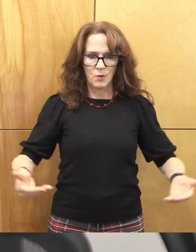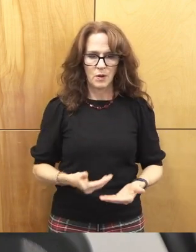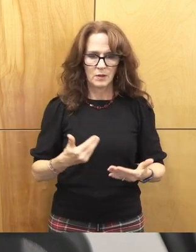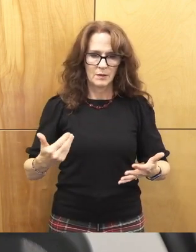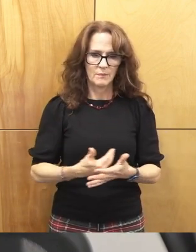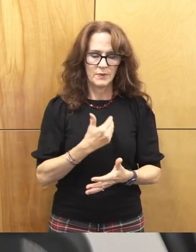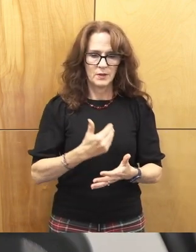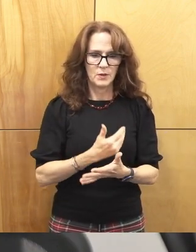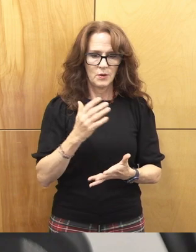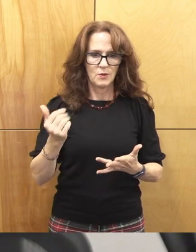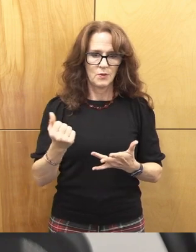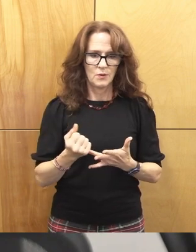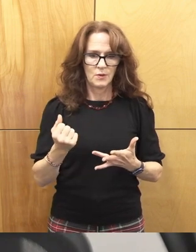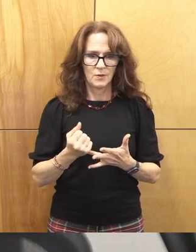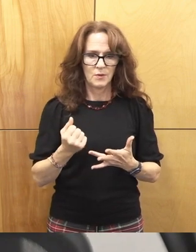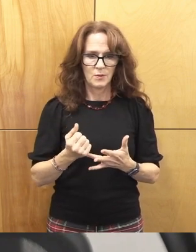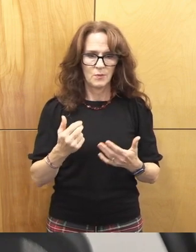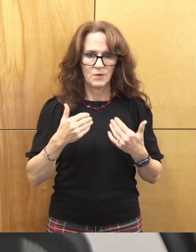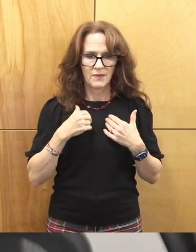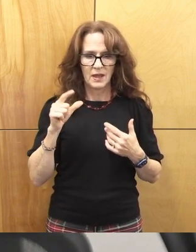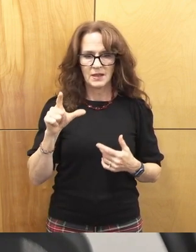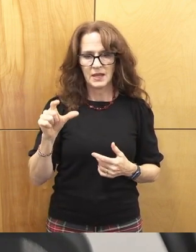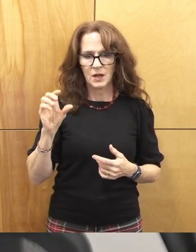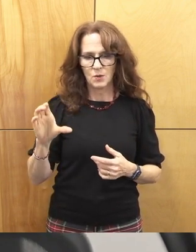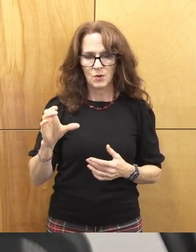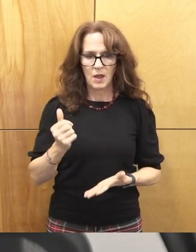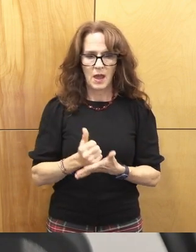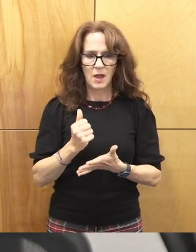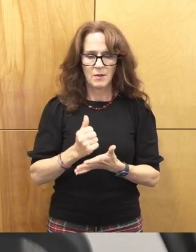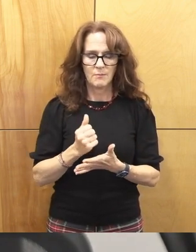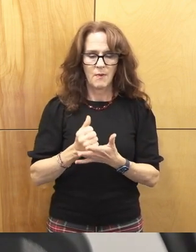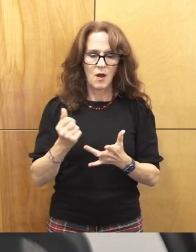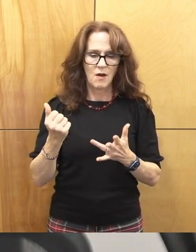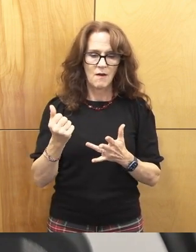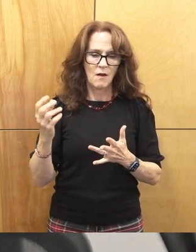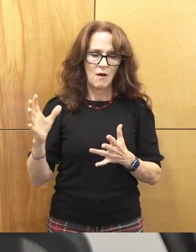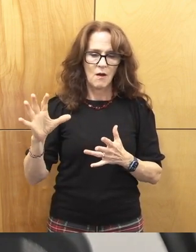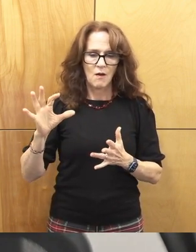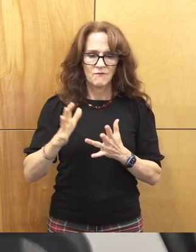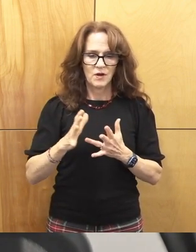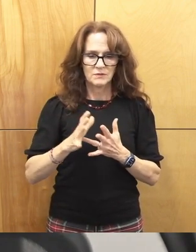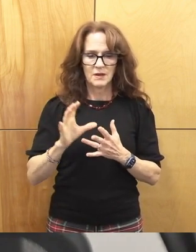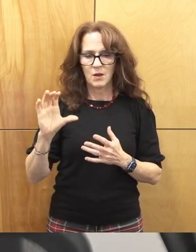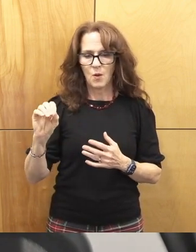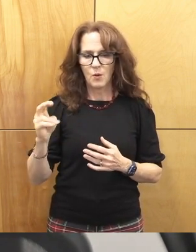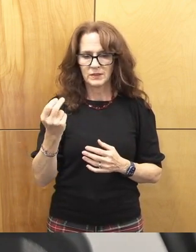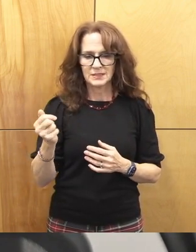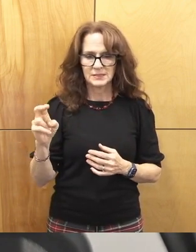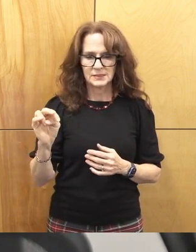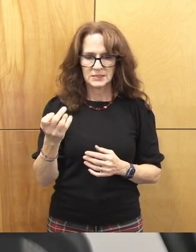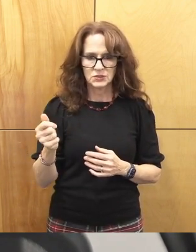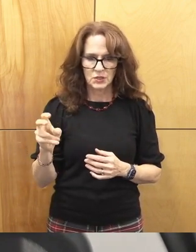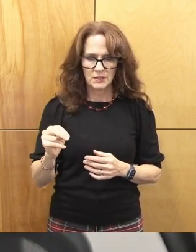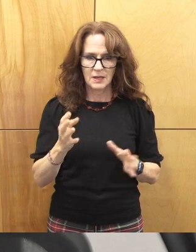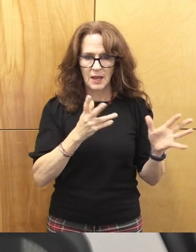Awesome. - So we've had Link Crew help at our freshman orientation and also help with the planning of fall social